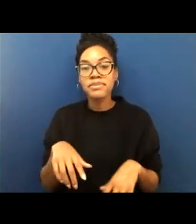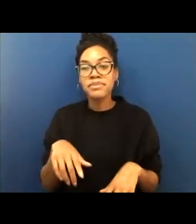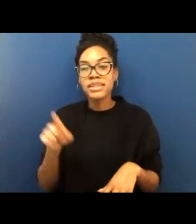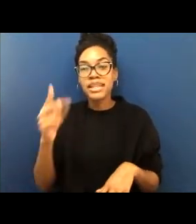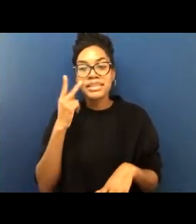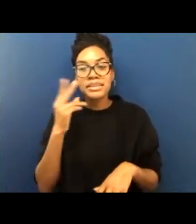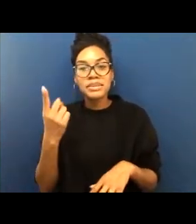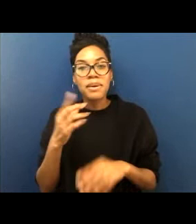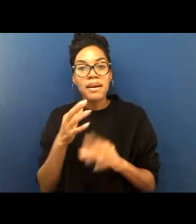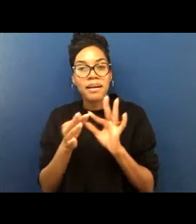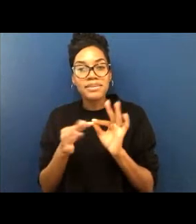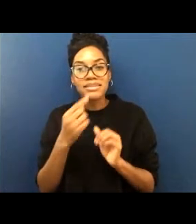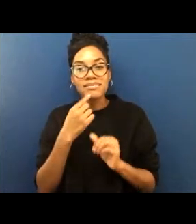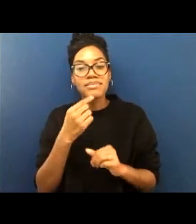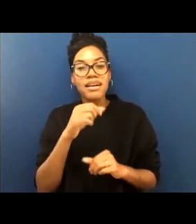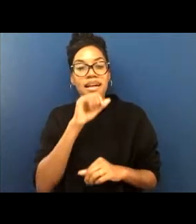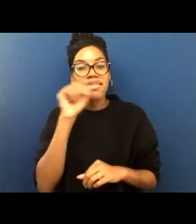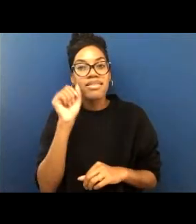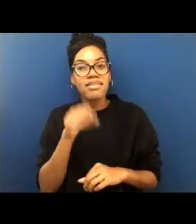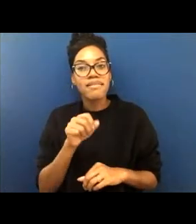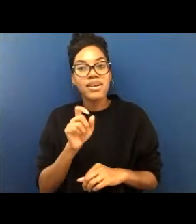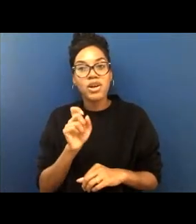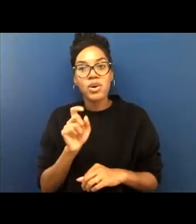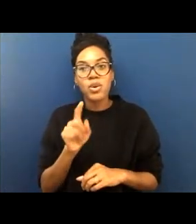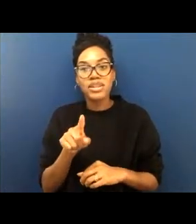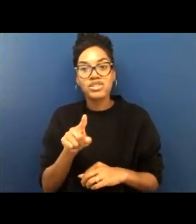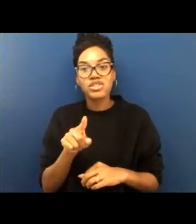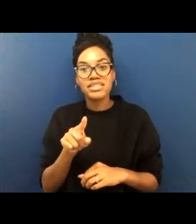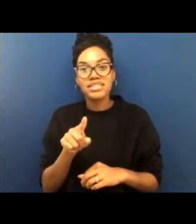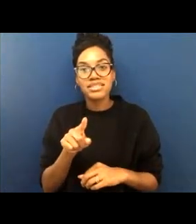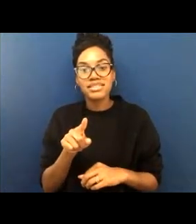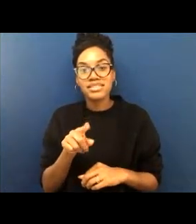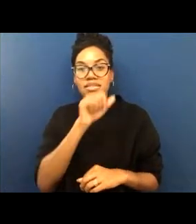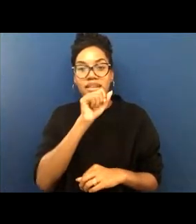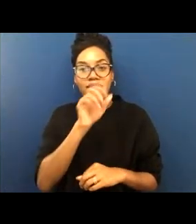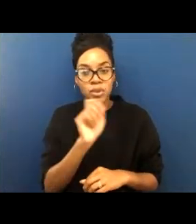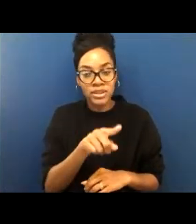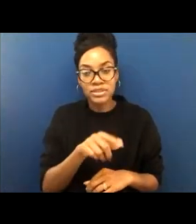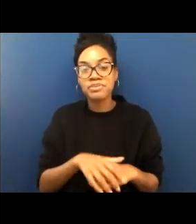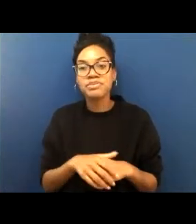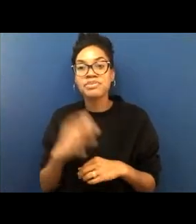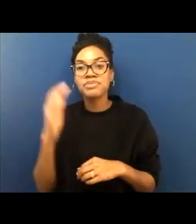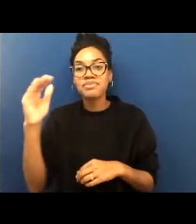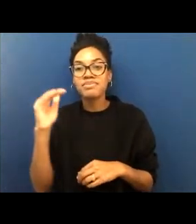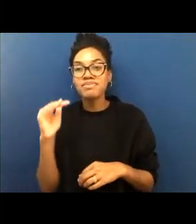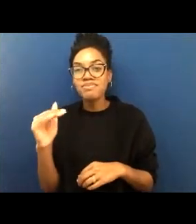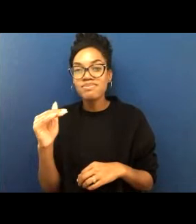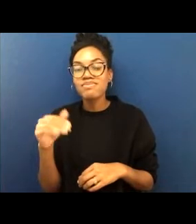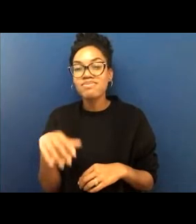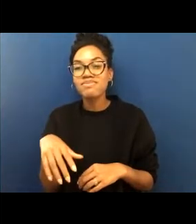the crab question, the question crab emoji. Emily was so let's see, Emily is saying ecdysis,